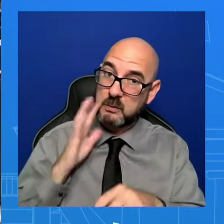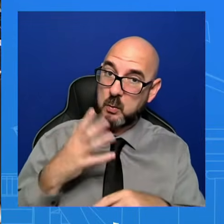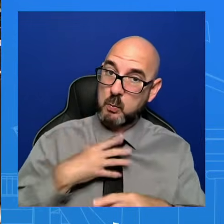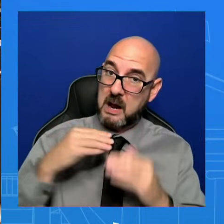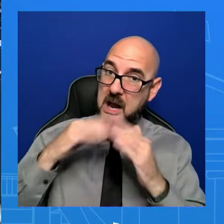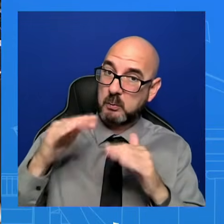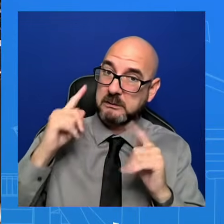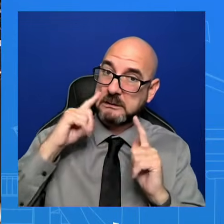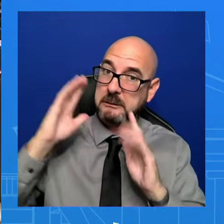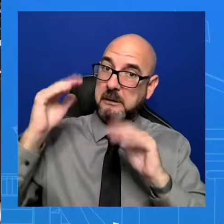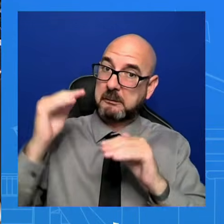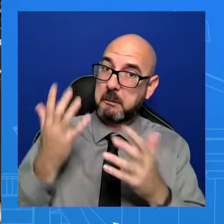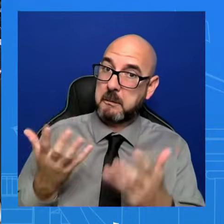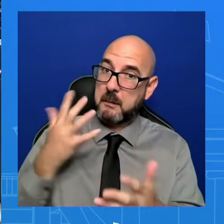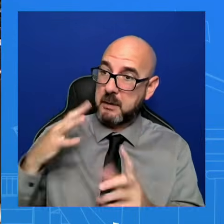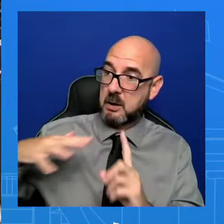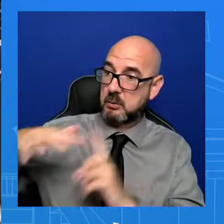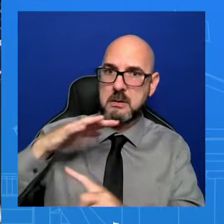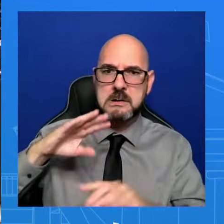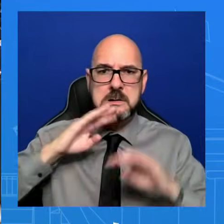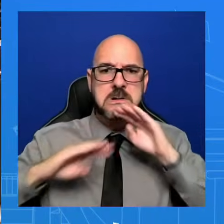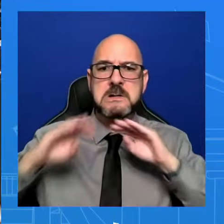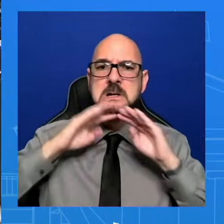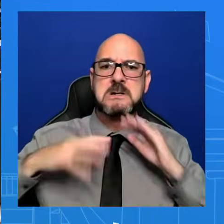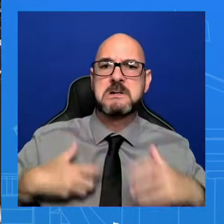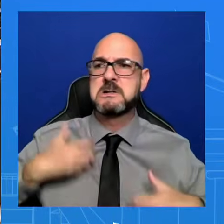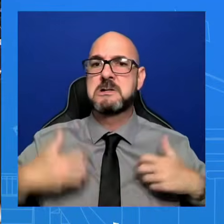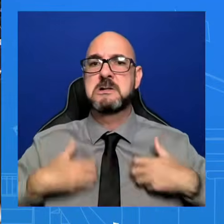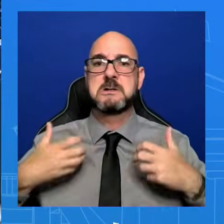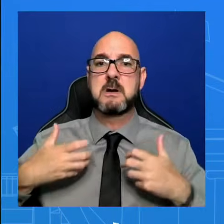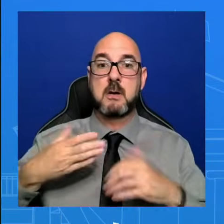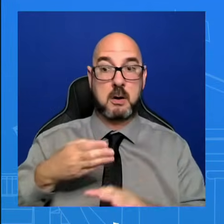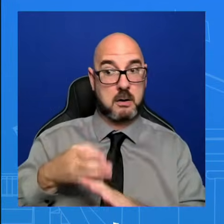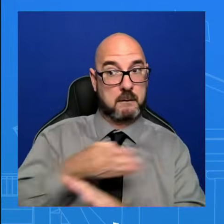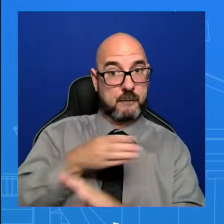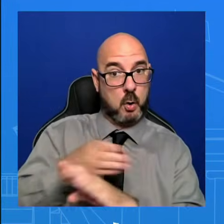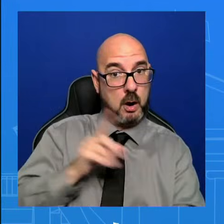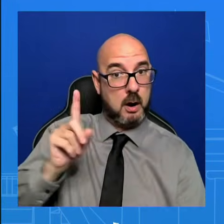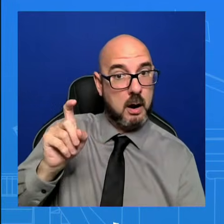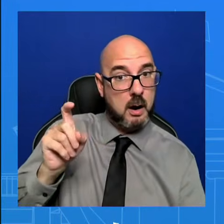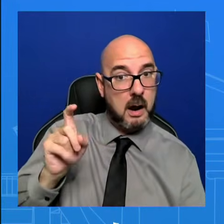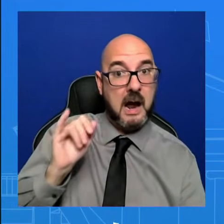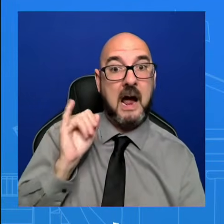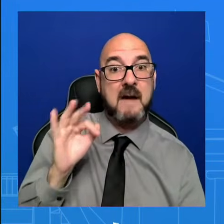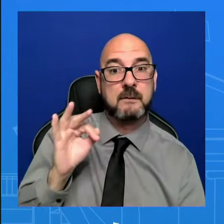will have subsided by that time? Ms. Jean-Pierre: I -- The Press: And if so, why? Ms. Jean-Pierre: Yeah, I don't have a crystal ball to look into and look into the future.